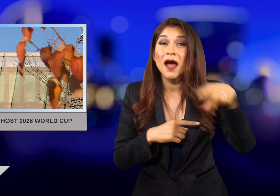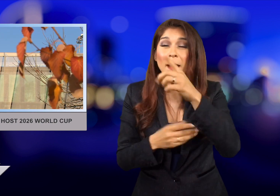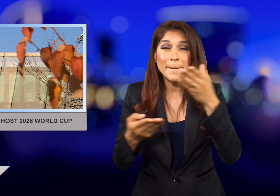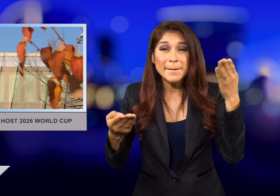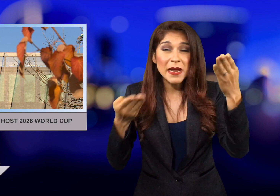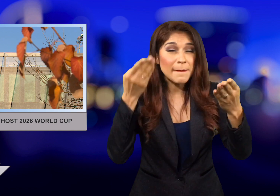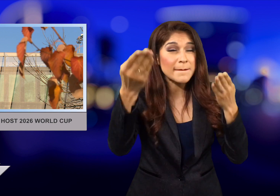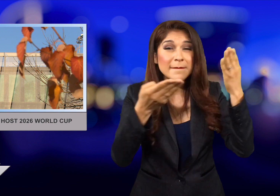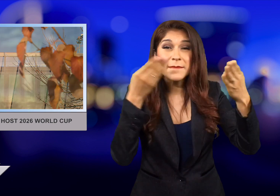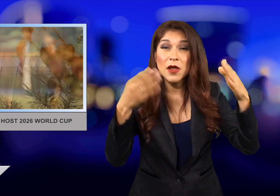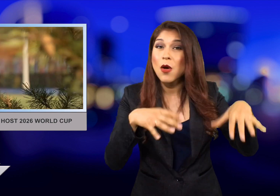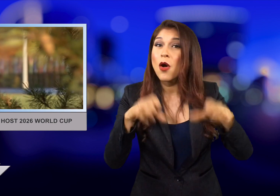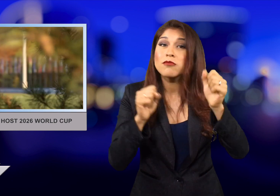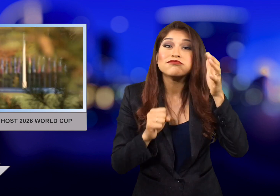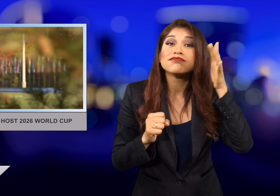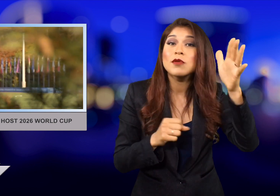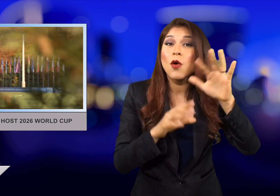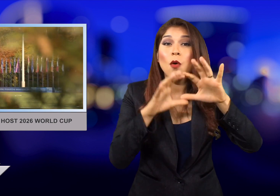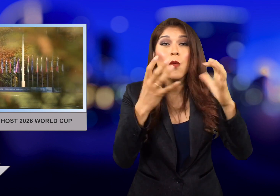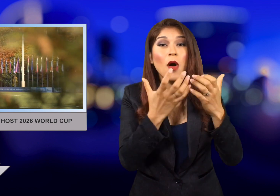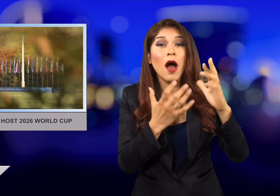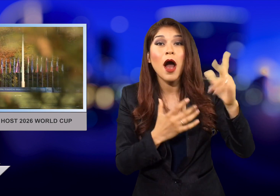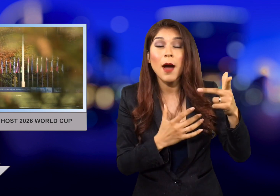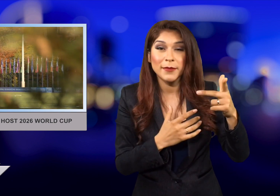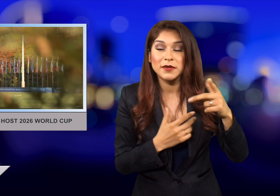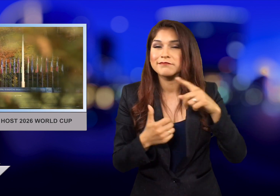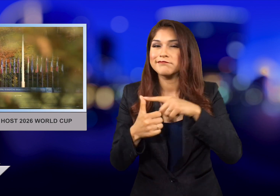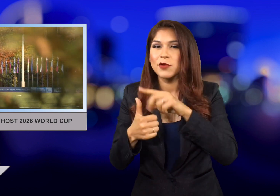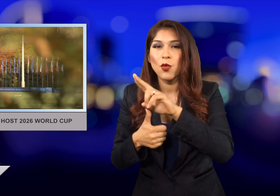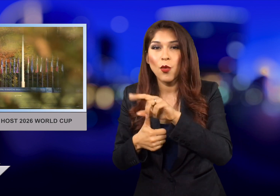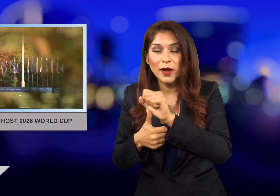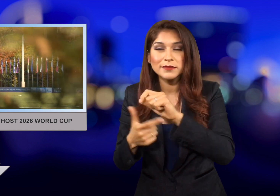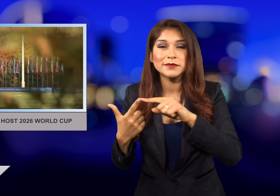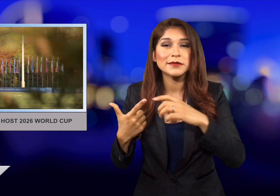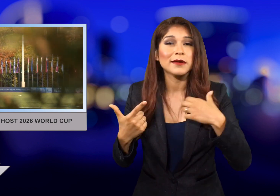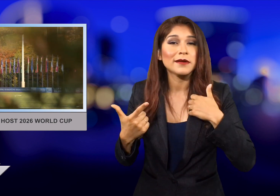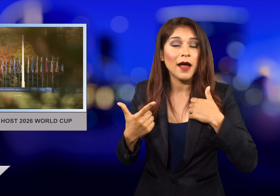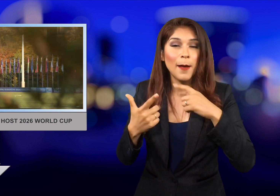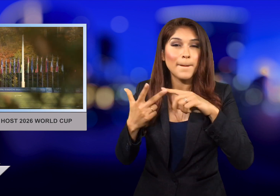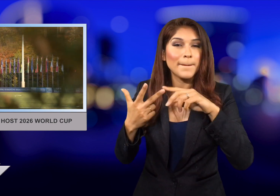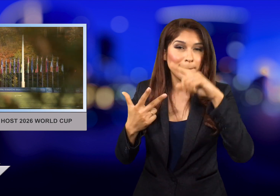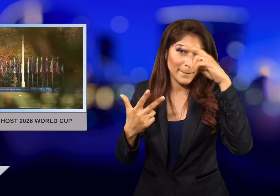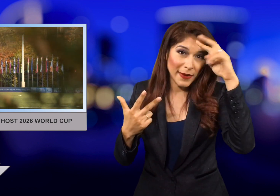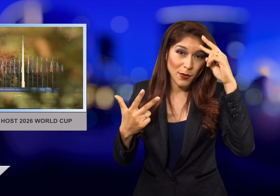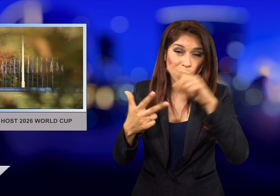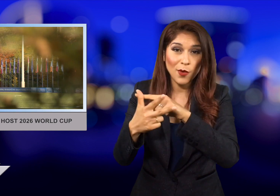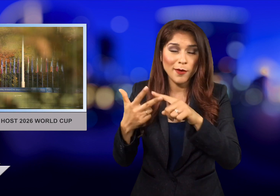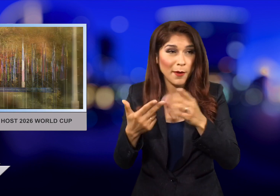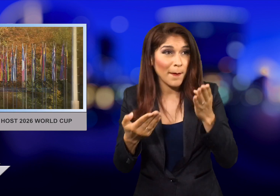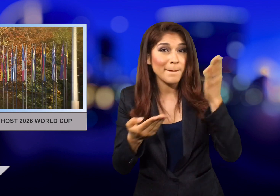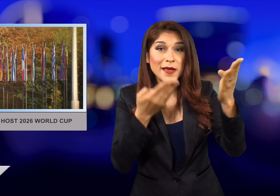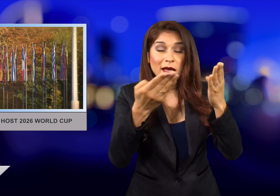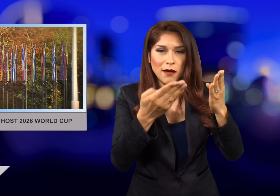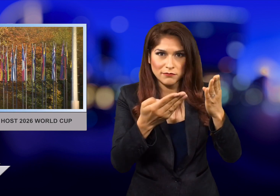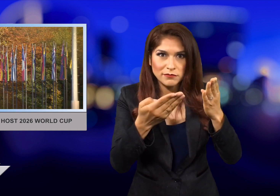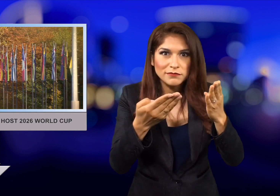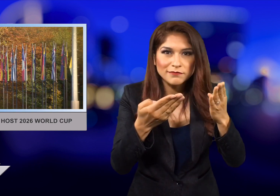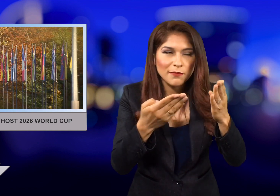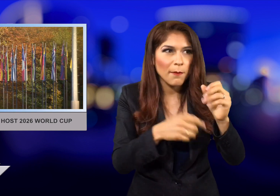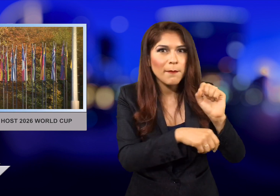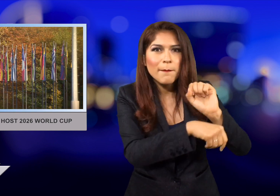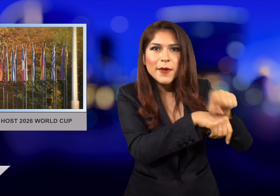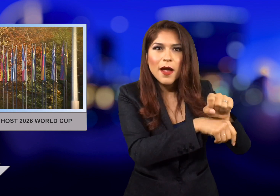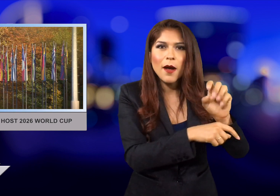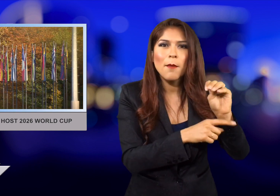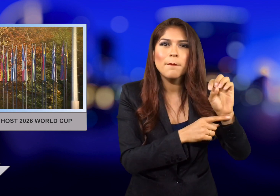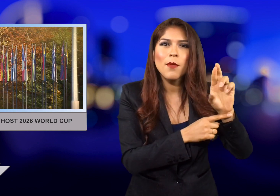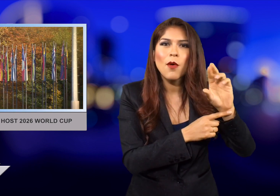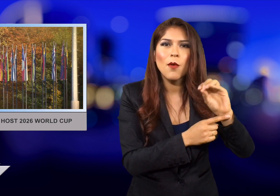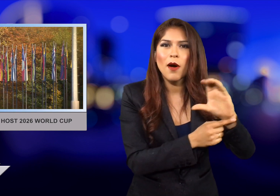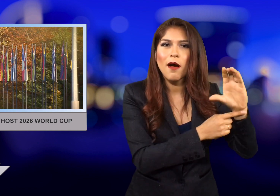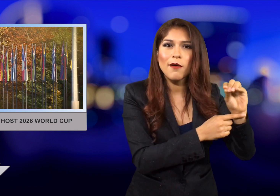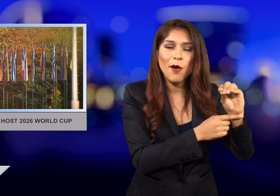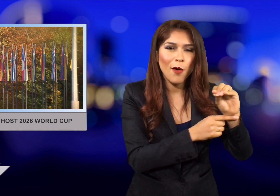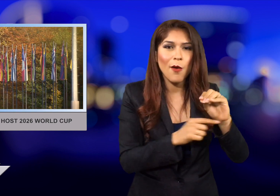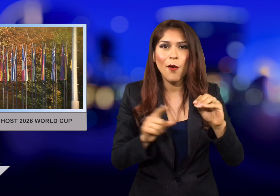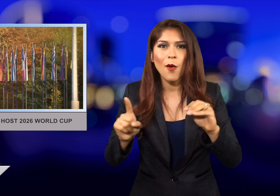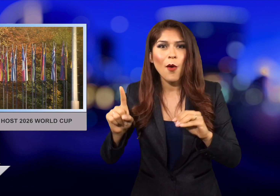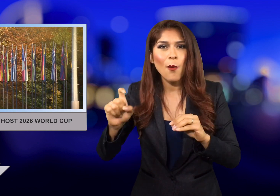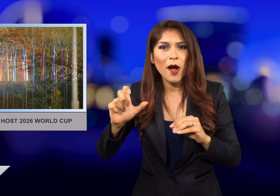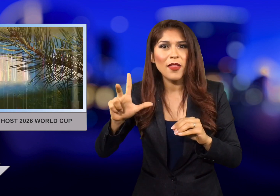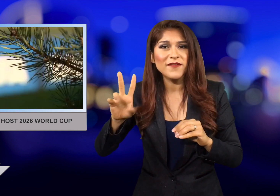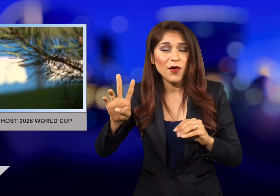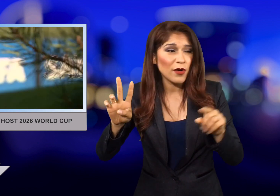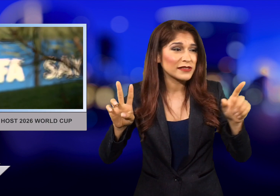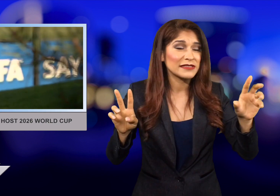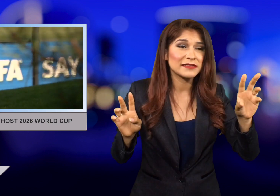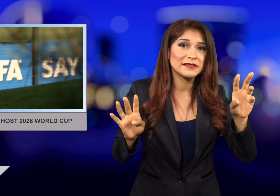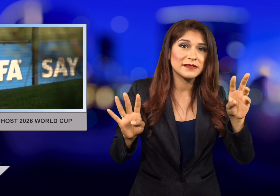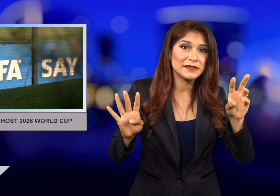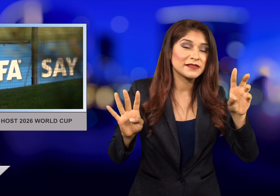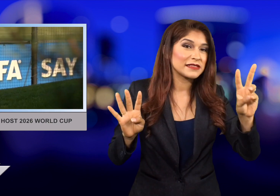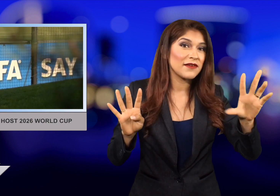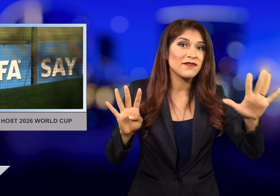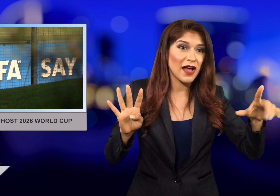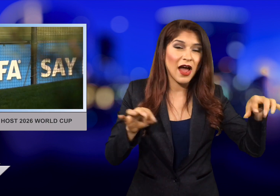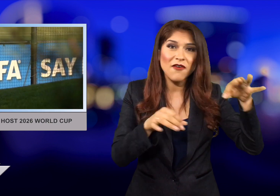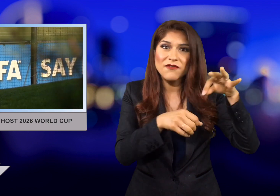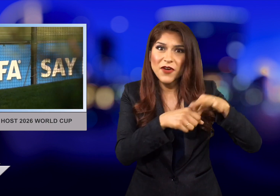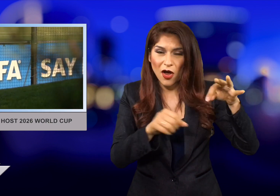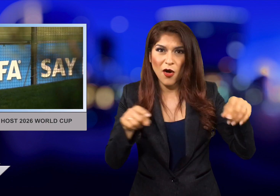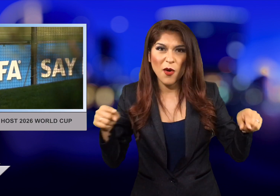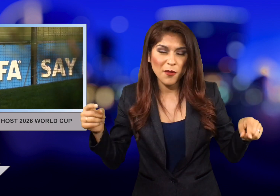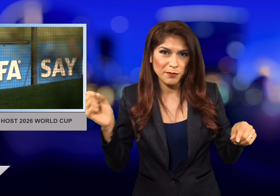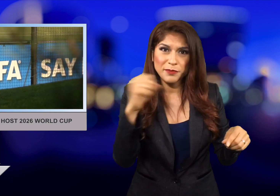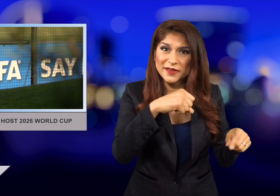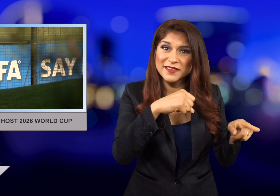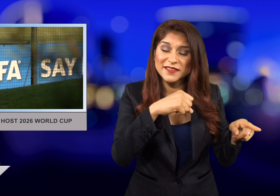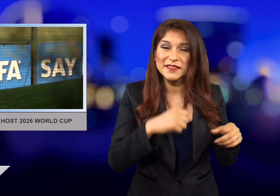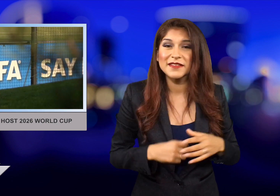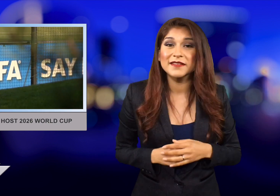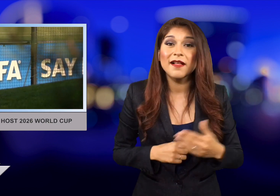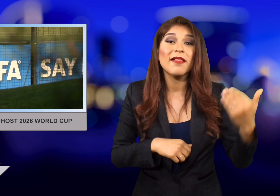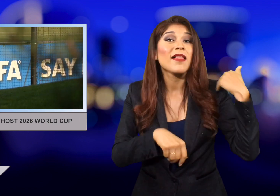The United bid by the US, Canada and Mexico beat a bid from Morocco by a 134-65 vote.